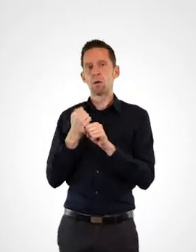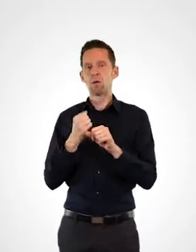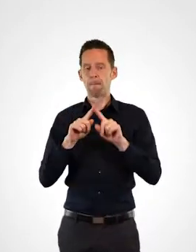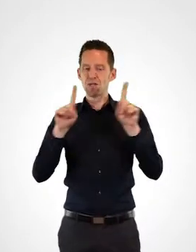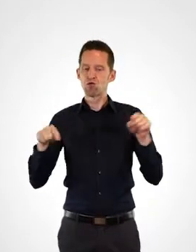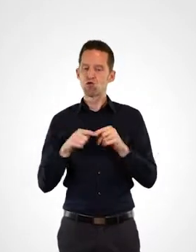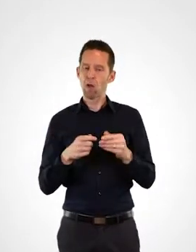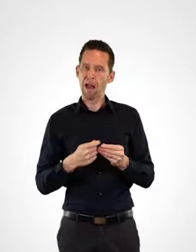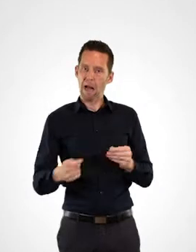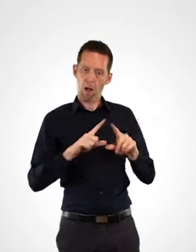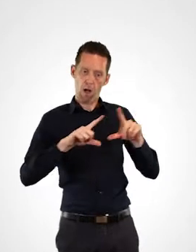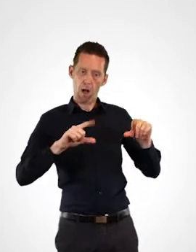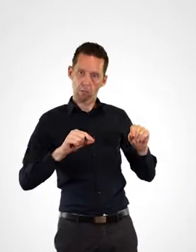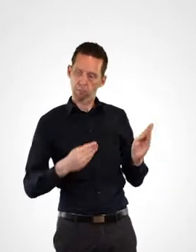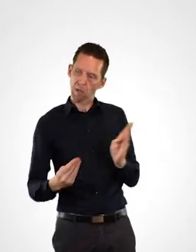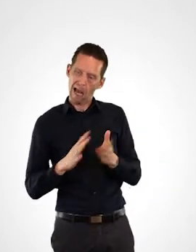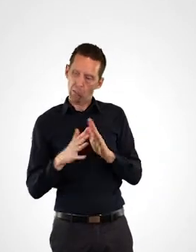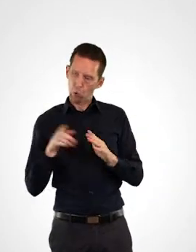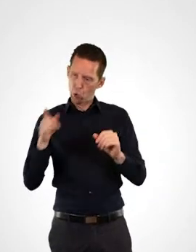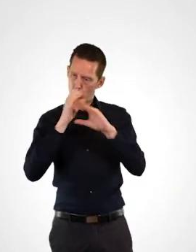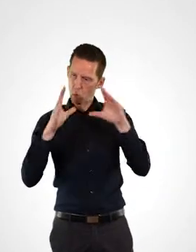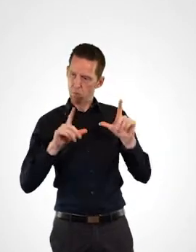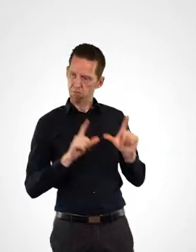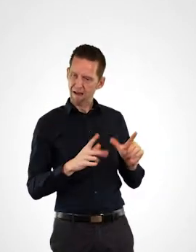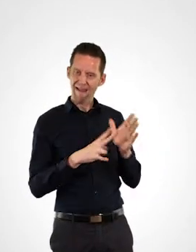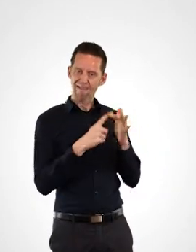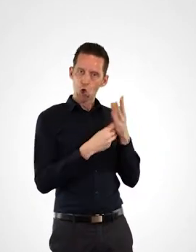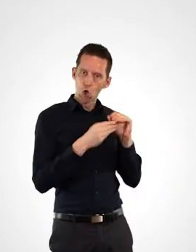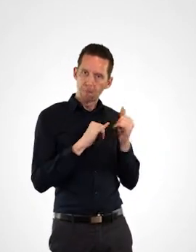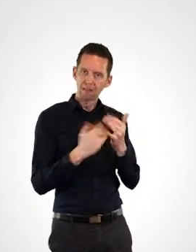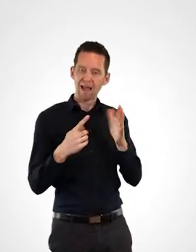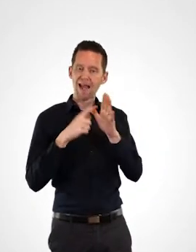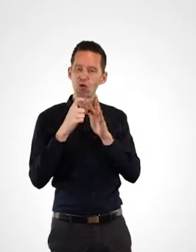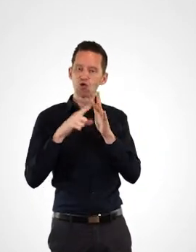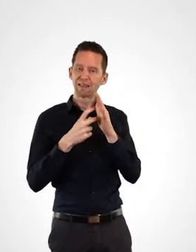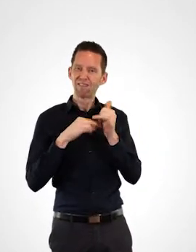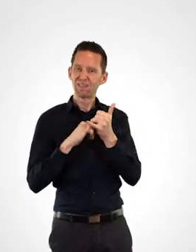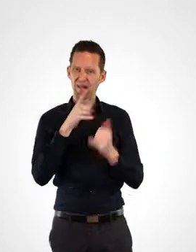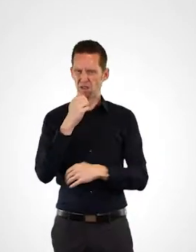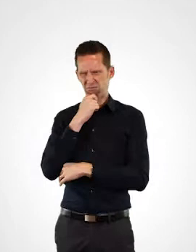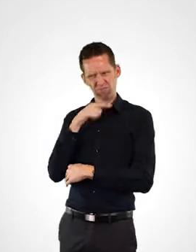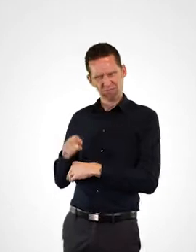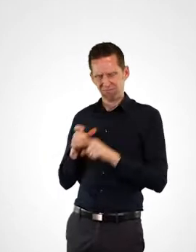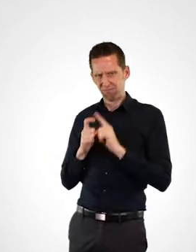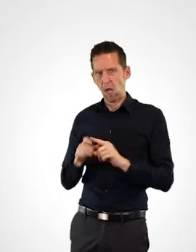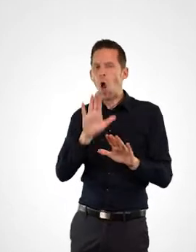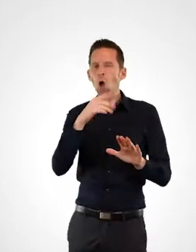And you're going to ask yourself well, how do you picture verbs and adjectives? Well, we do the best we can.